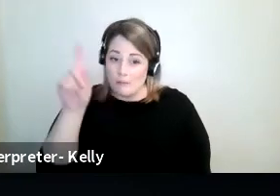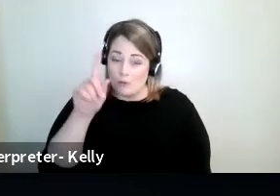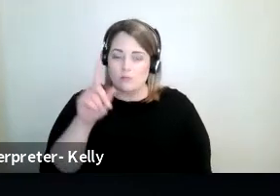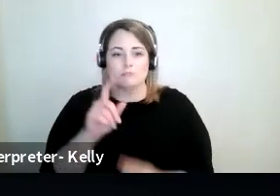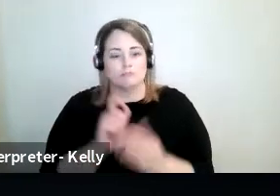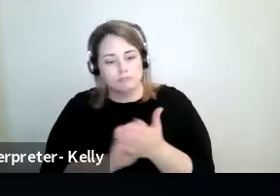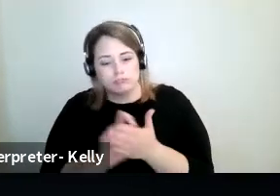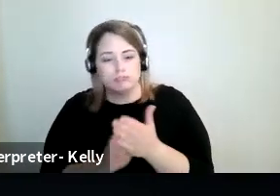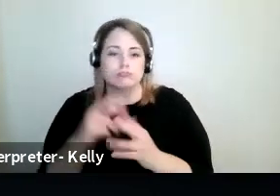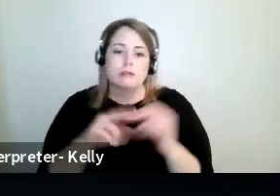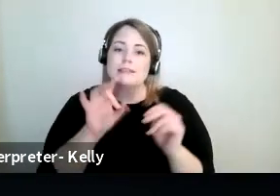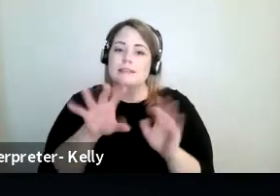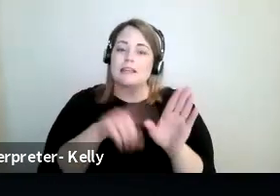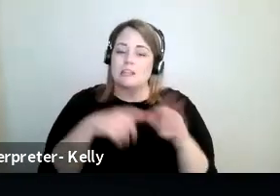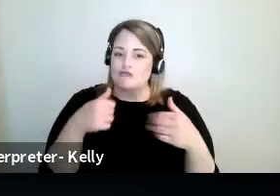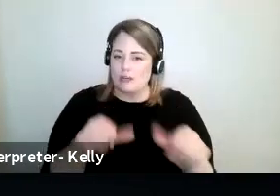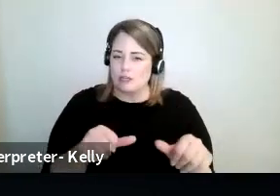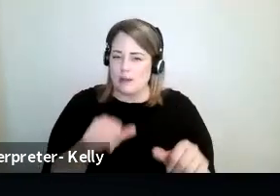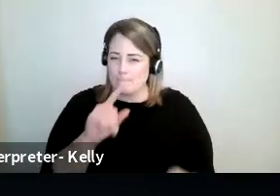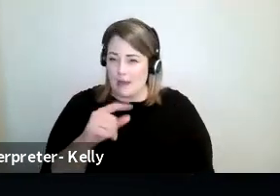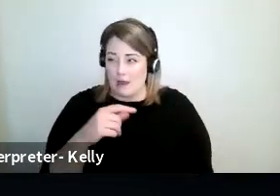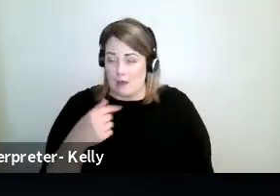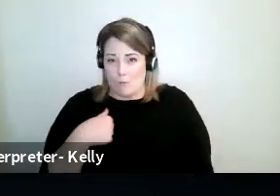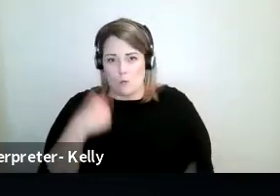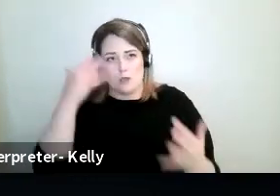have we asked the question: what does education in 10 years look like?